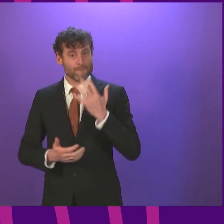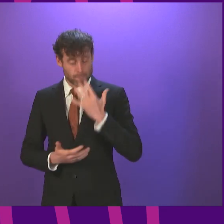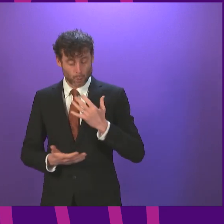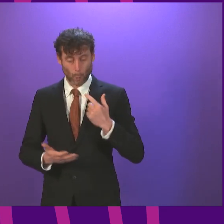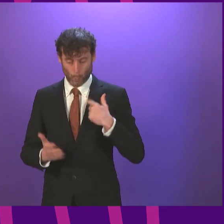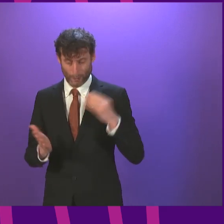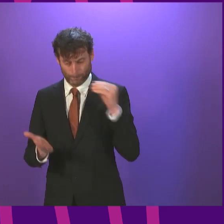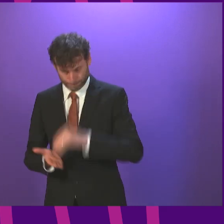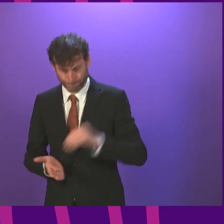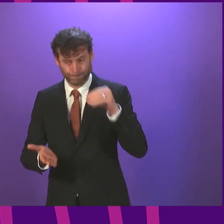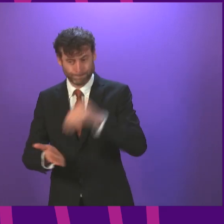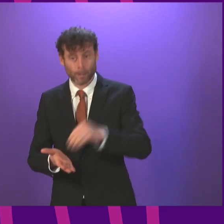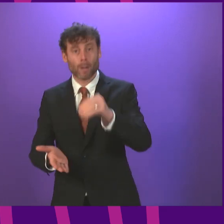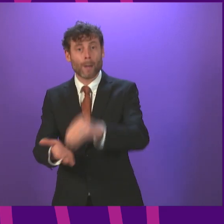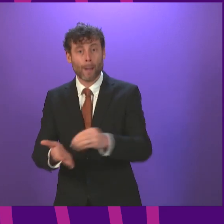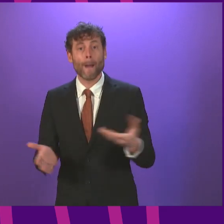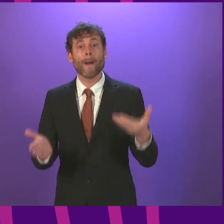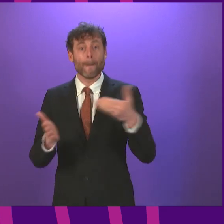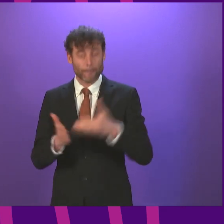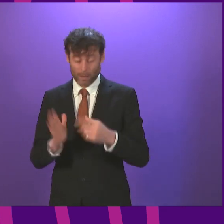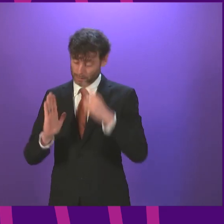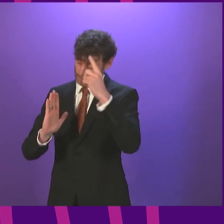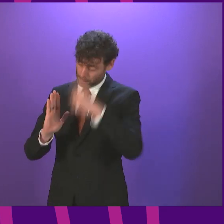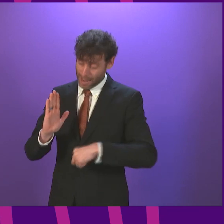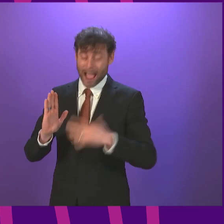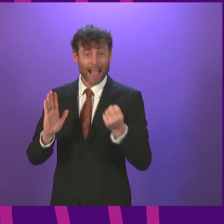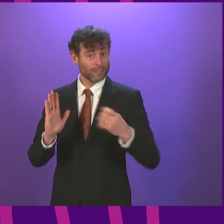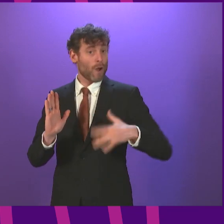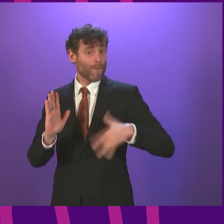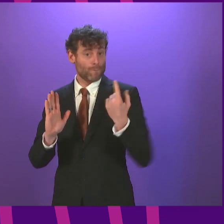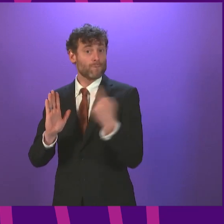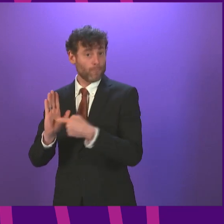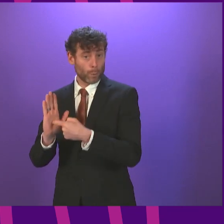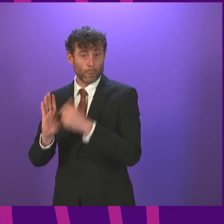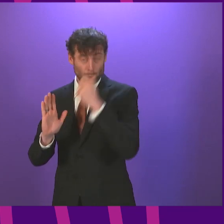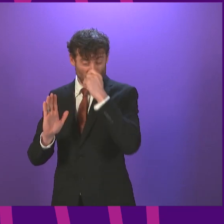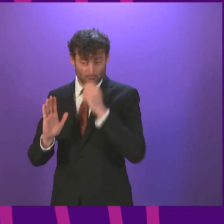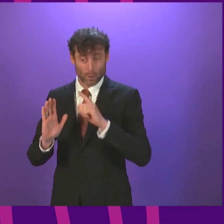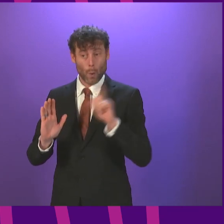the view of the law officers—under the ministerial code, that is what matters to ministers—that,